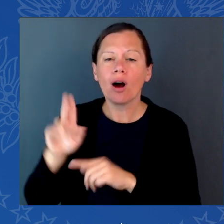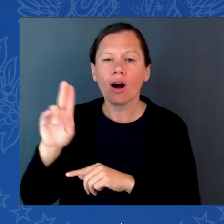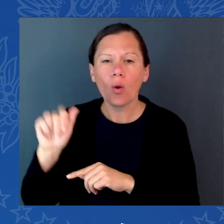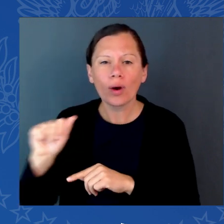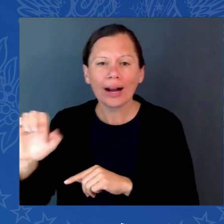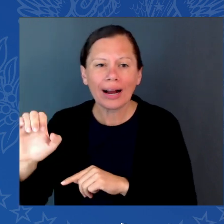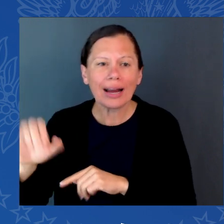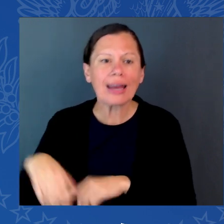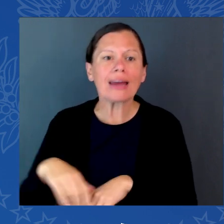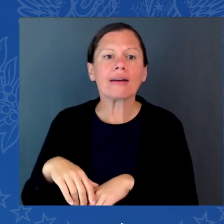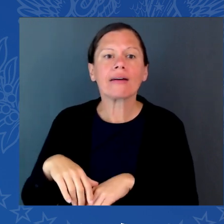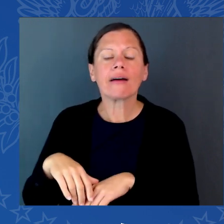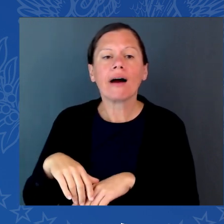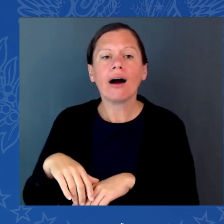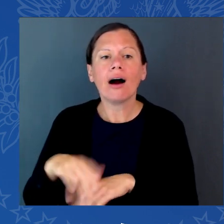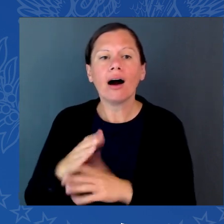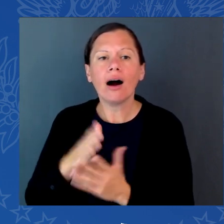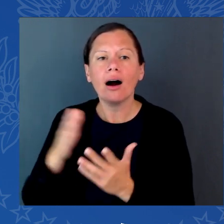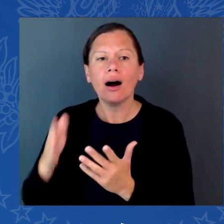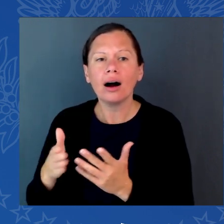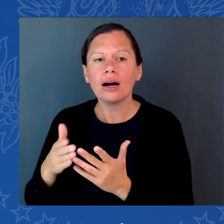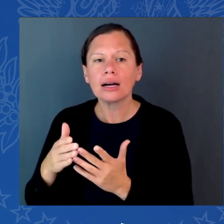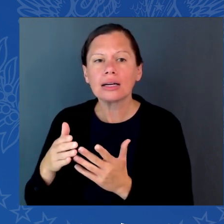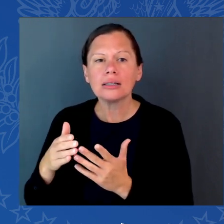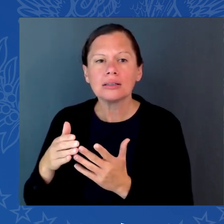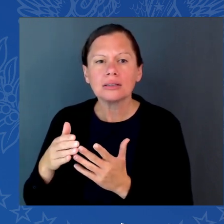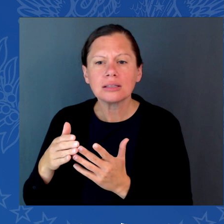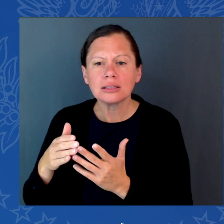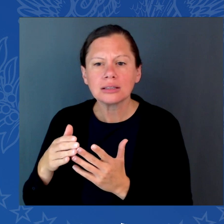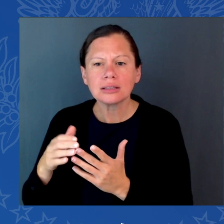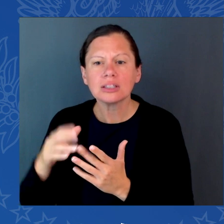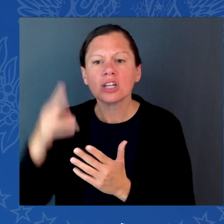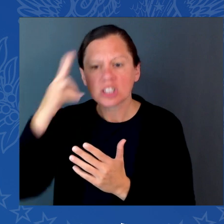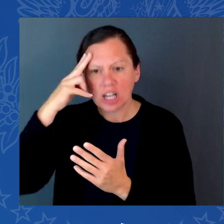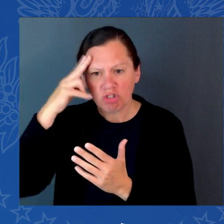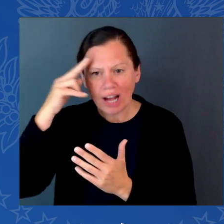bridging ports across two continents; unlocking endless opportunities,